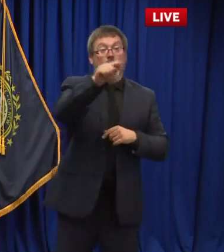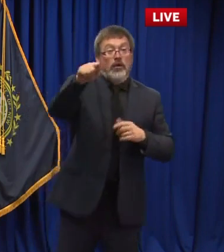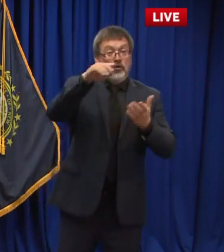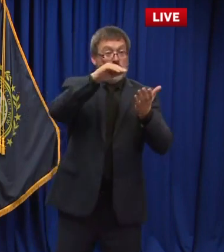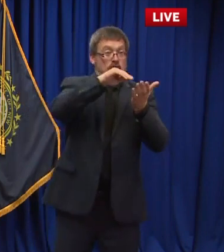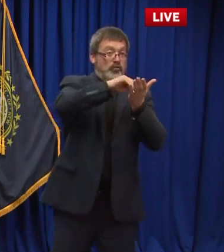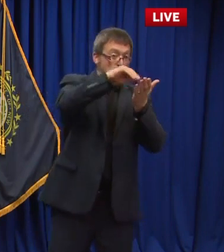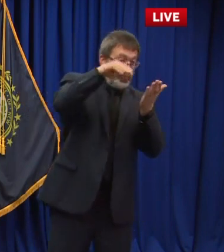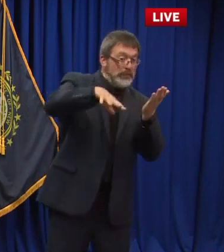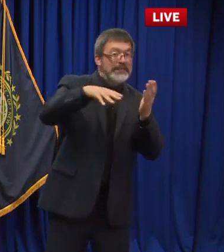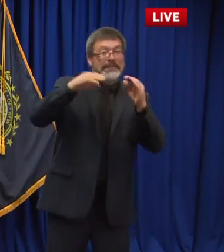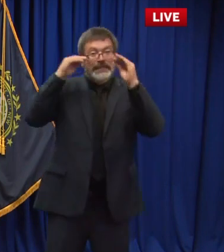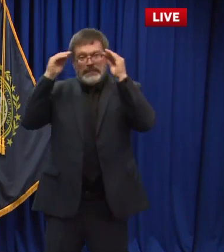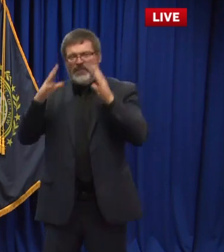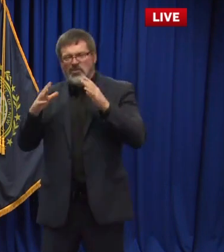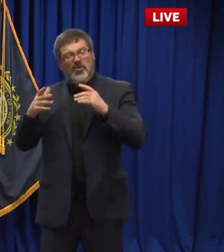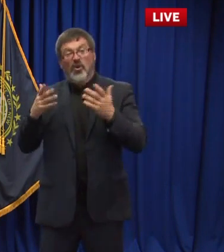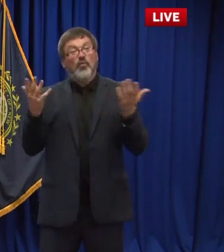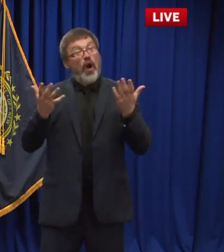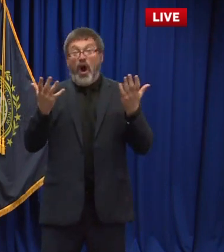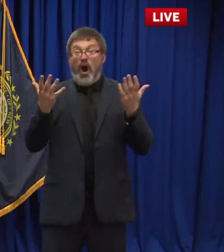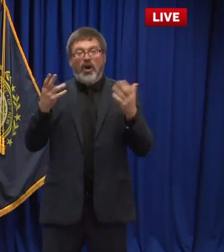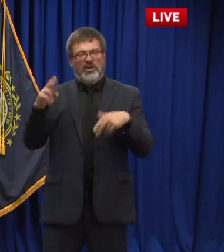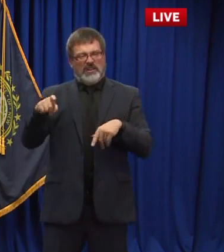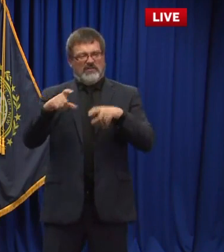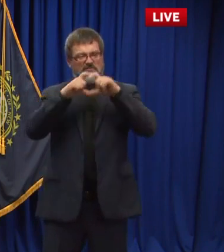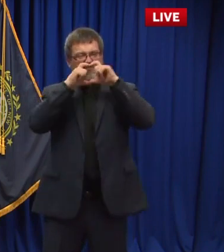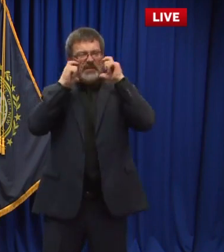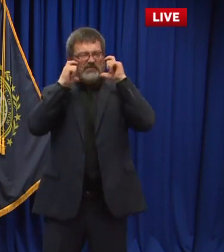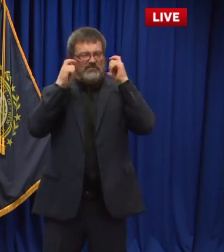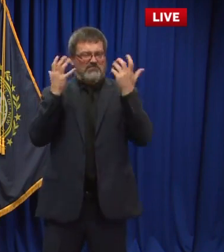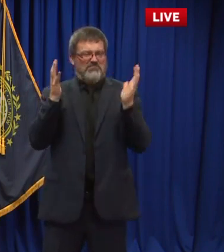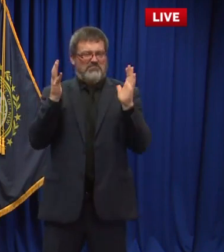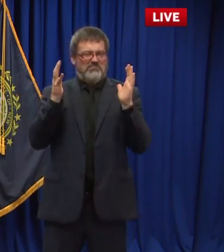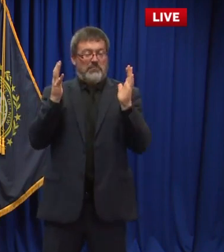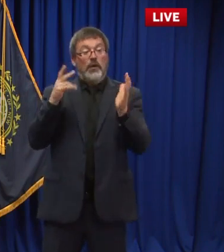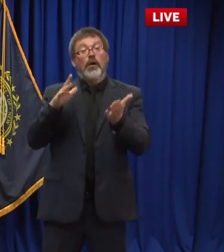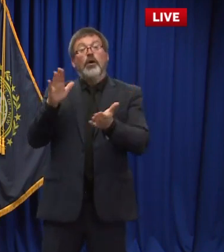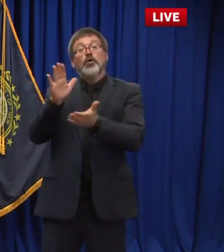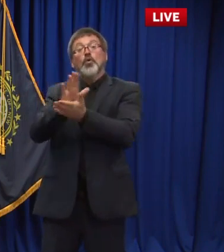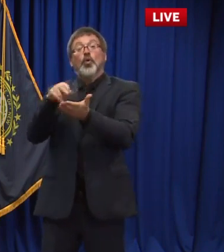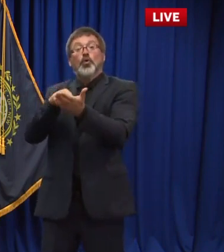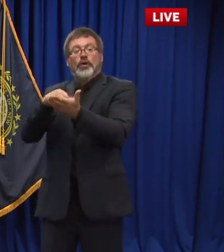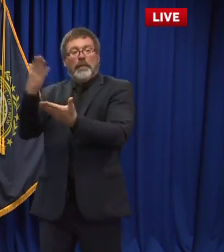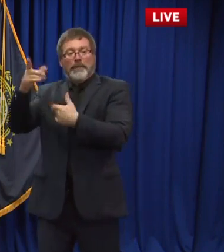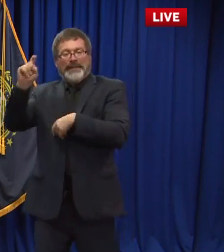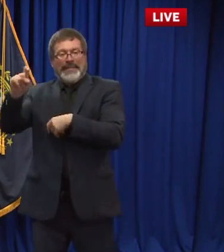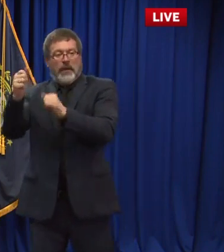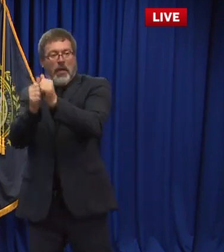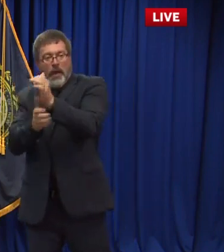LOOKING AT THE LEVEL OF PPE REQUIRED, WE ARE TALKING ABOUT MASKS FOR THE MOST PART.